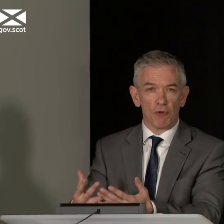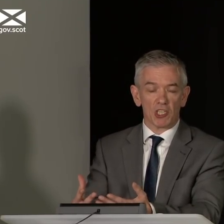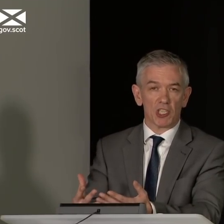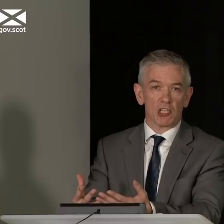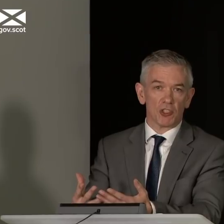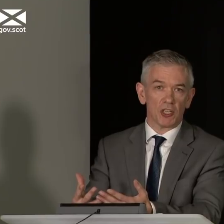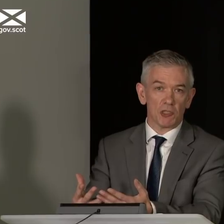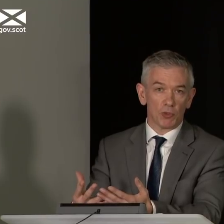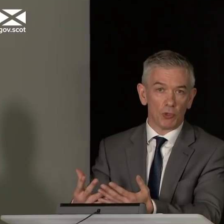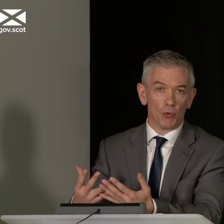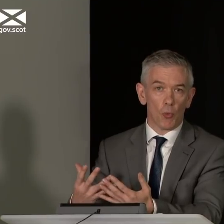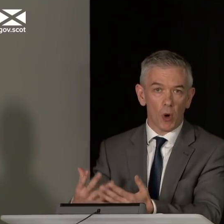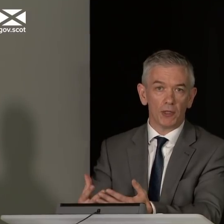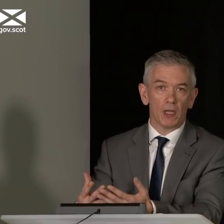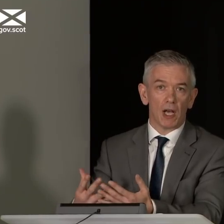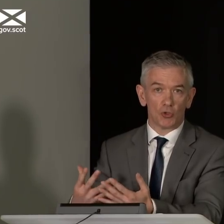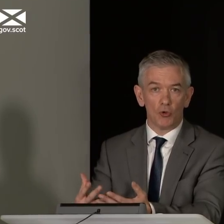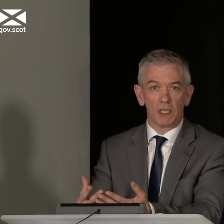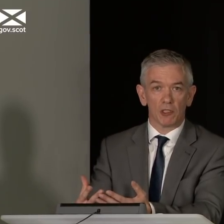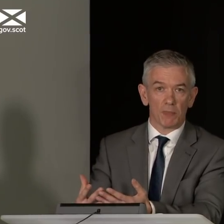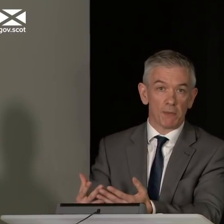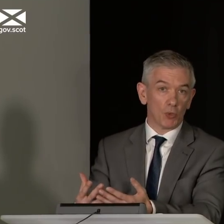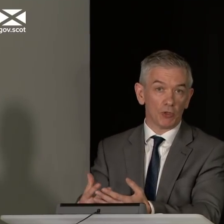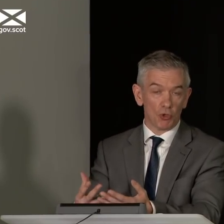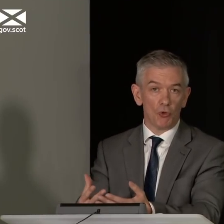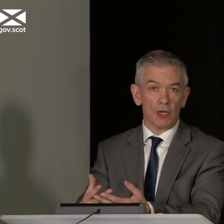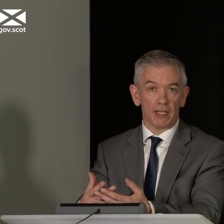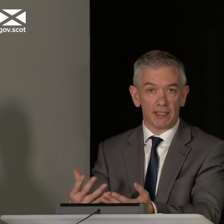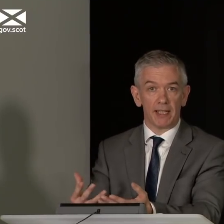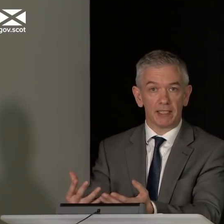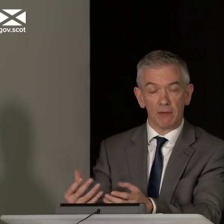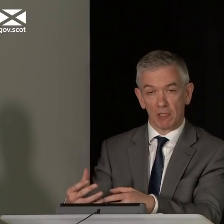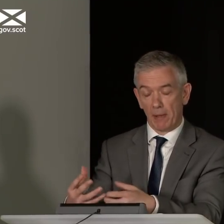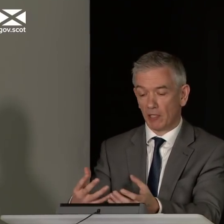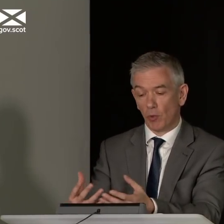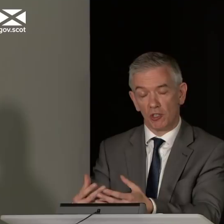risk starts to increase between one and two-metres by between two and 10 times depending on where